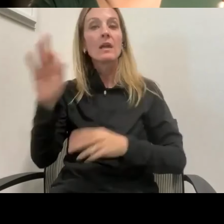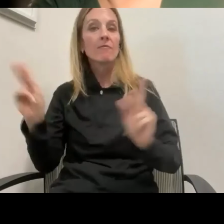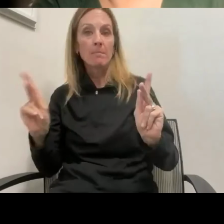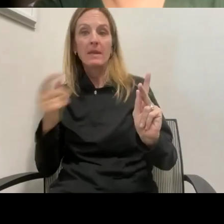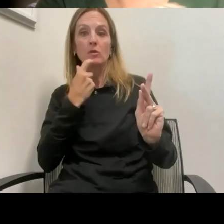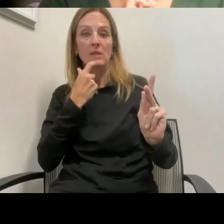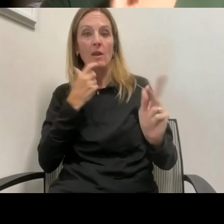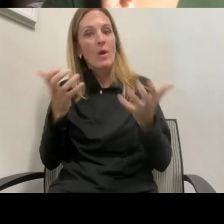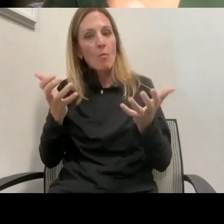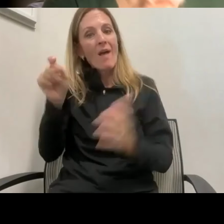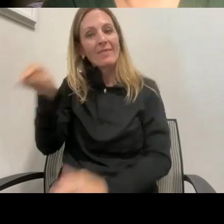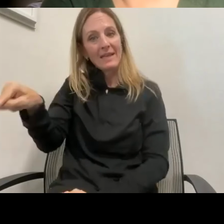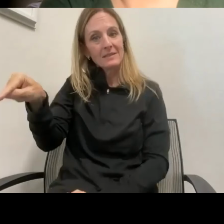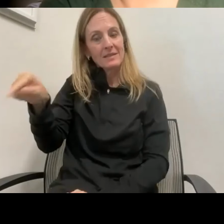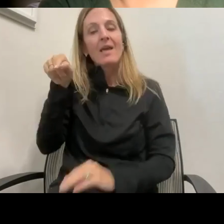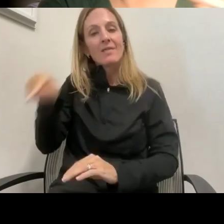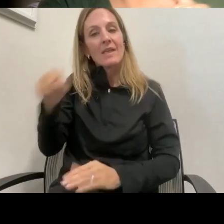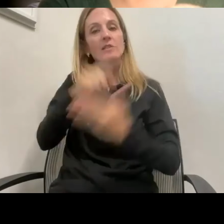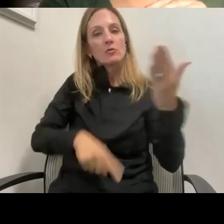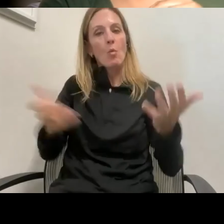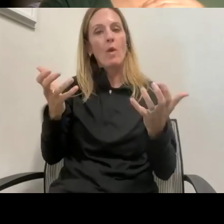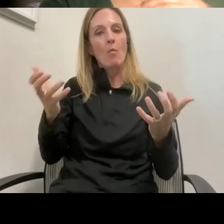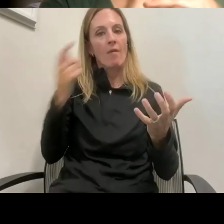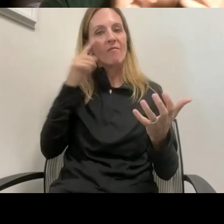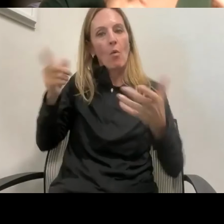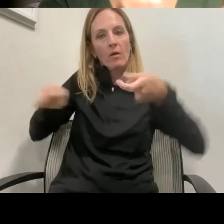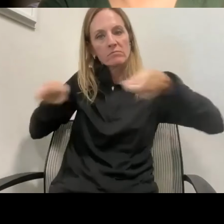so this is what we're gonna do. This is what they said about housing,